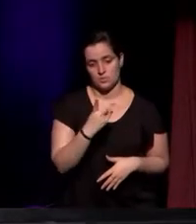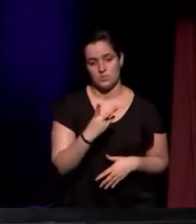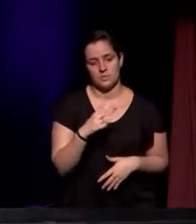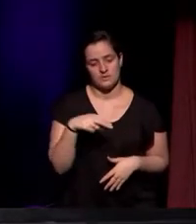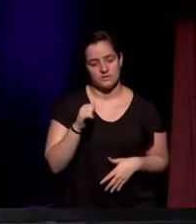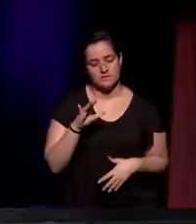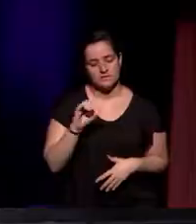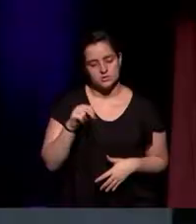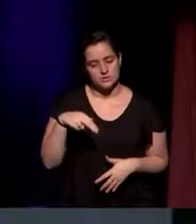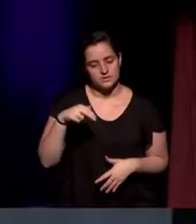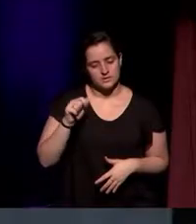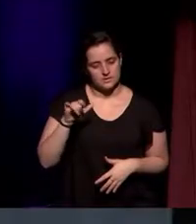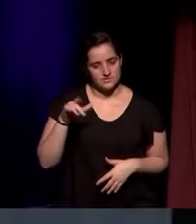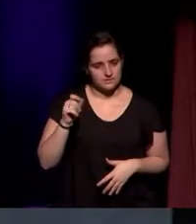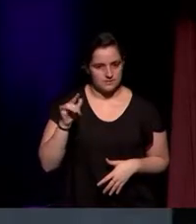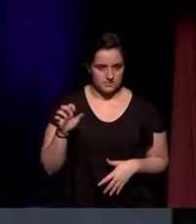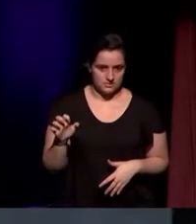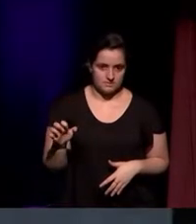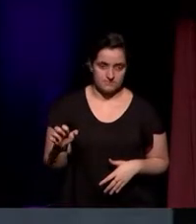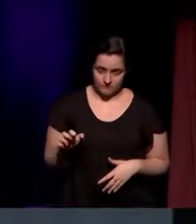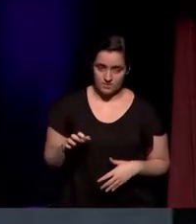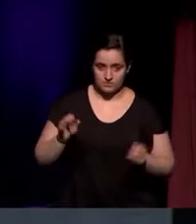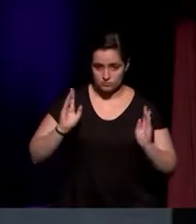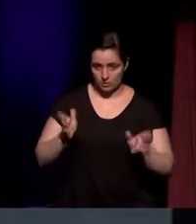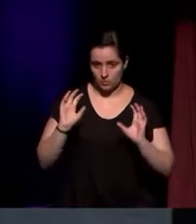There was an occasion last year,